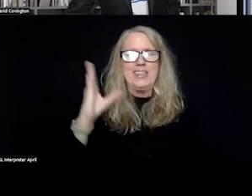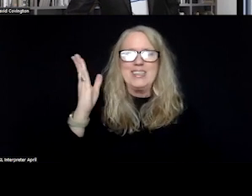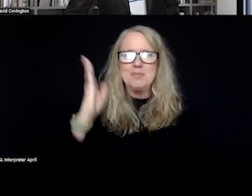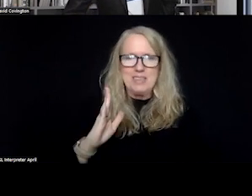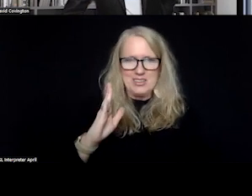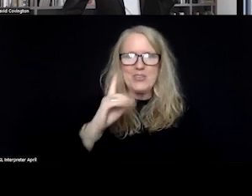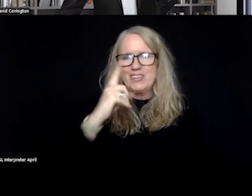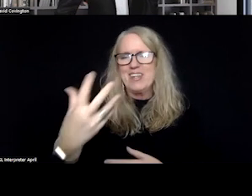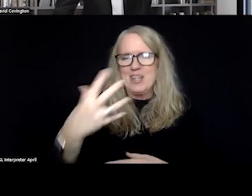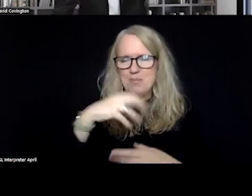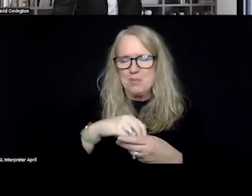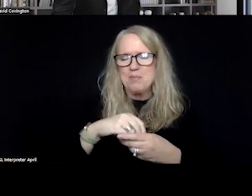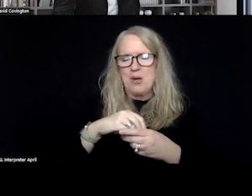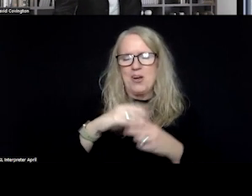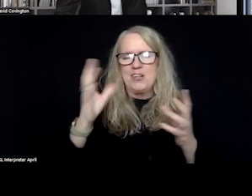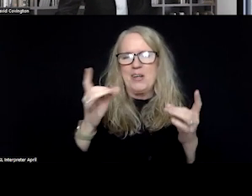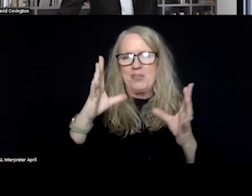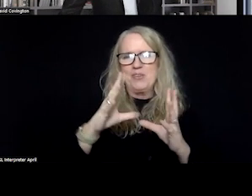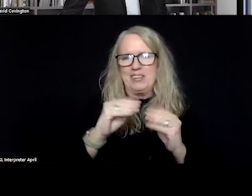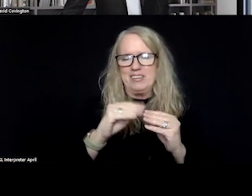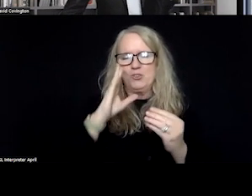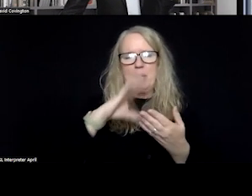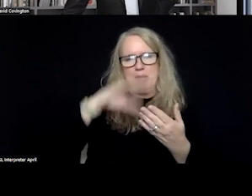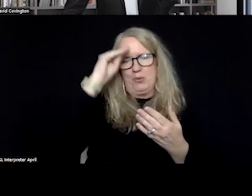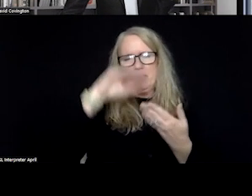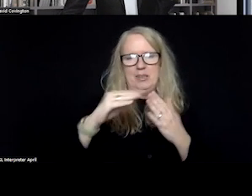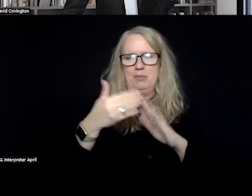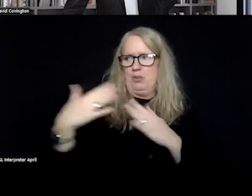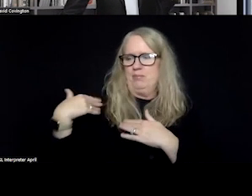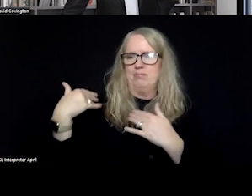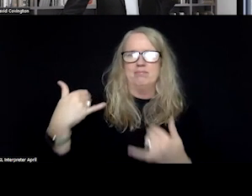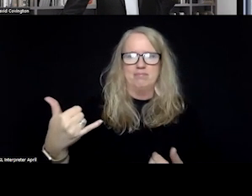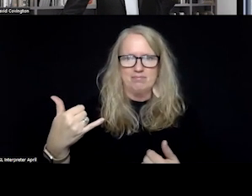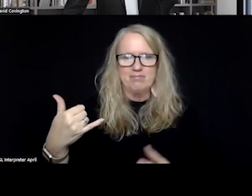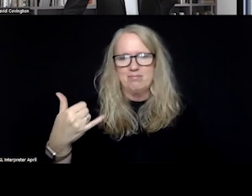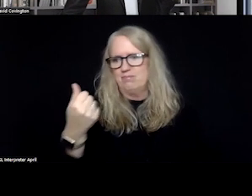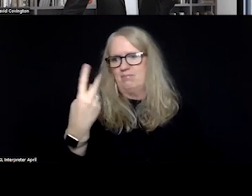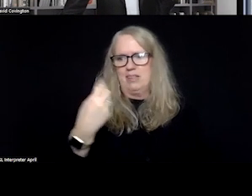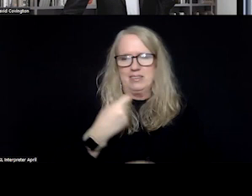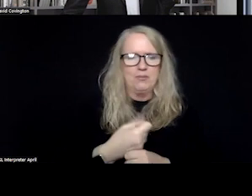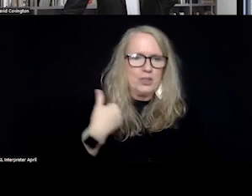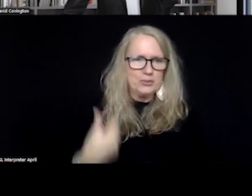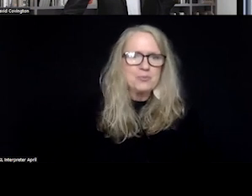PART OF THE CRISIS JAM COMMUNITY OVER THE PAST SEVERAL YEARS.